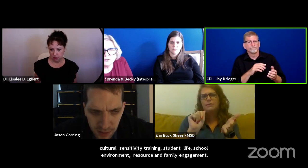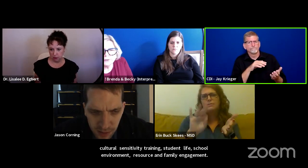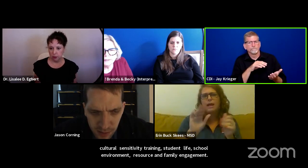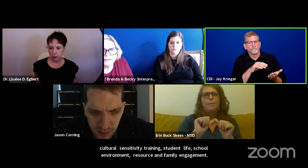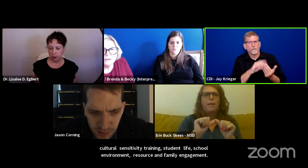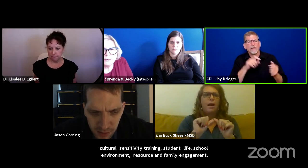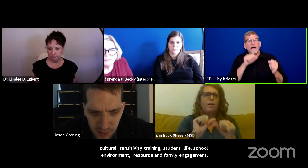currently.